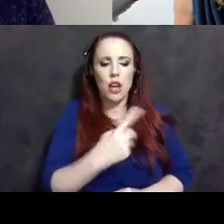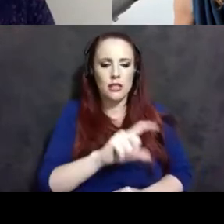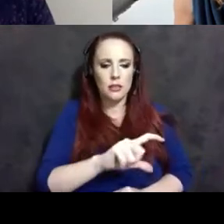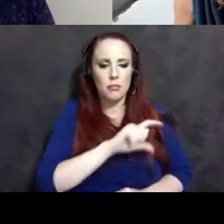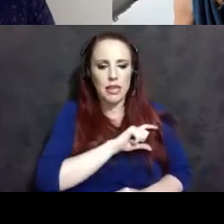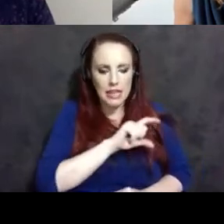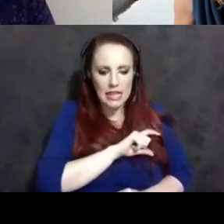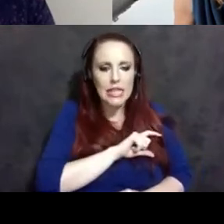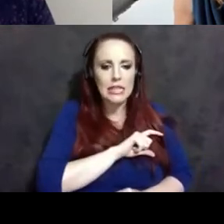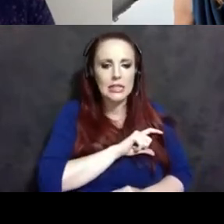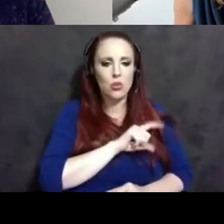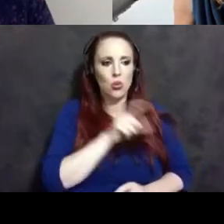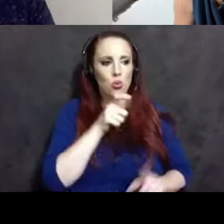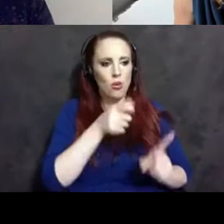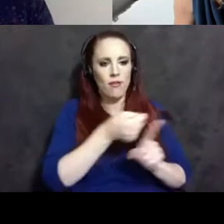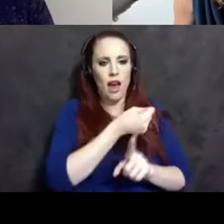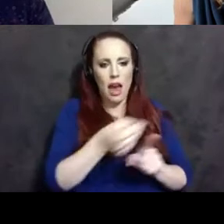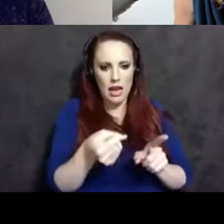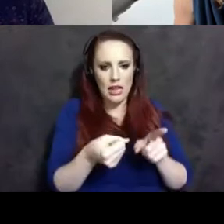but also the people who are complicit with the violence.